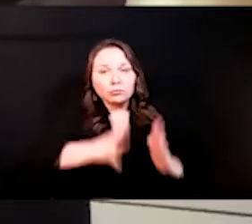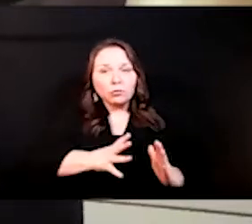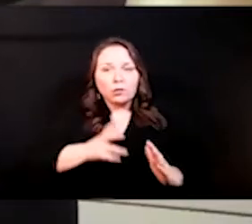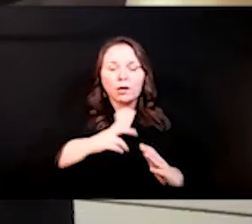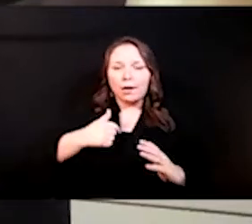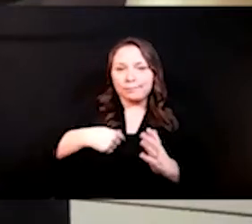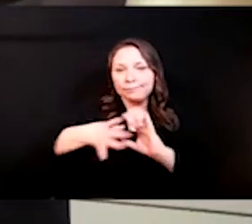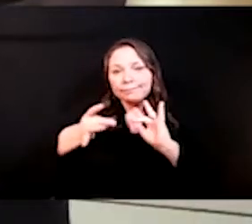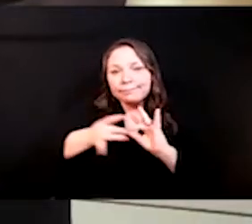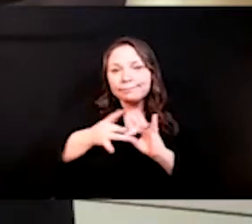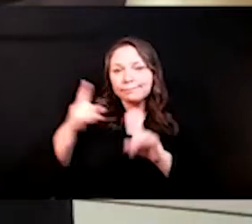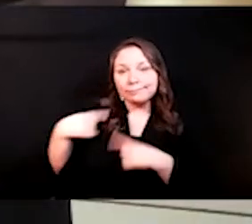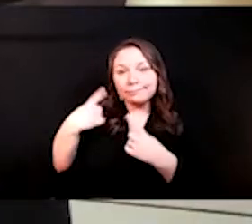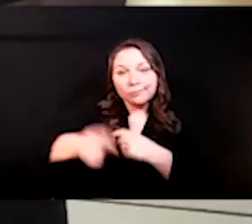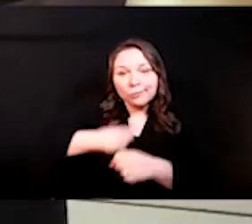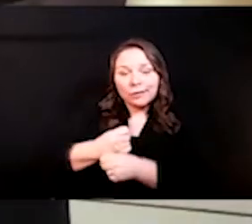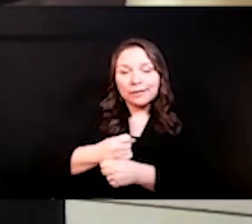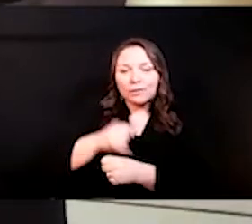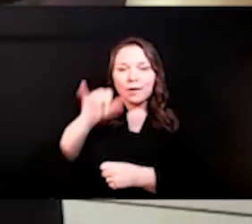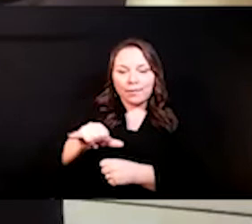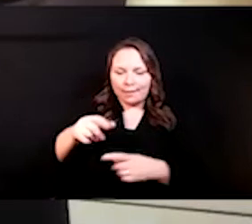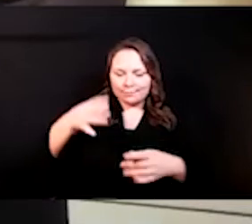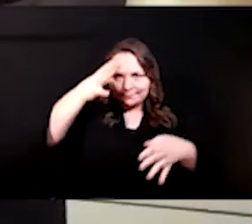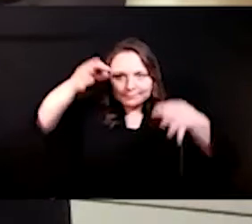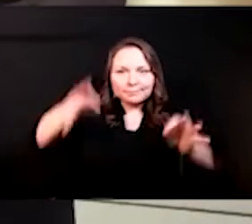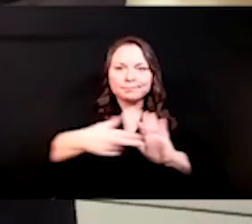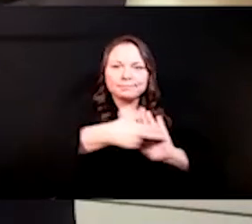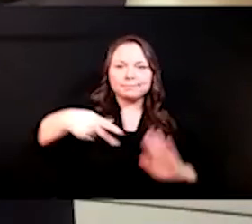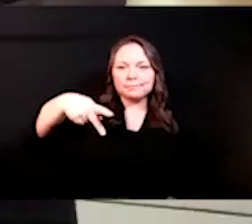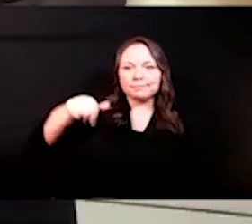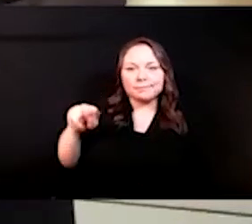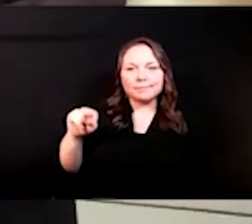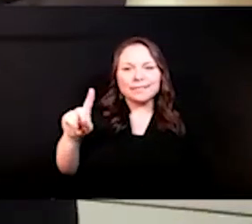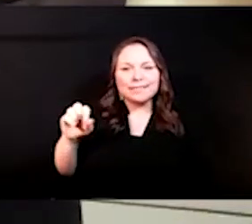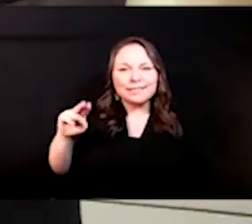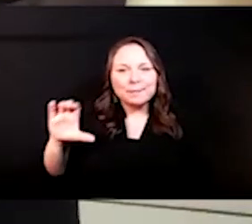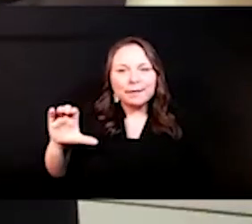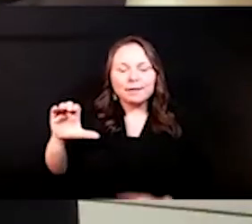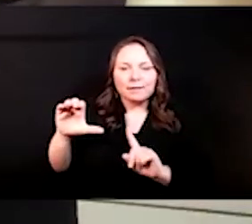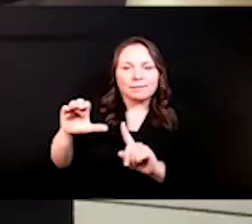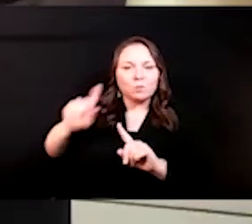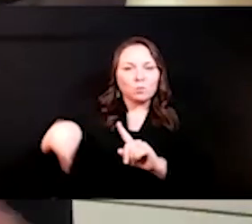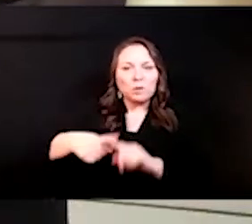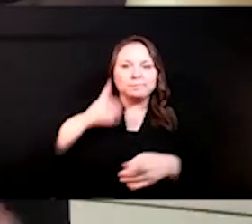JOURNALIST AND I AM COVERING THIS FOR THE LAST YEAR, THAT PANDEMIC DECLARATION REALLY DID FEEL LIKE A DEFINING